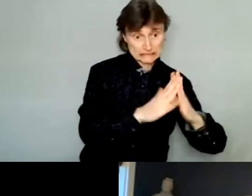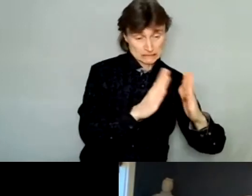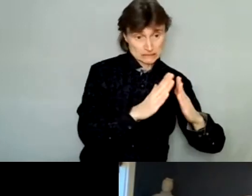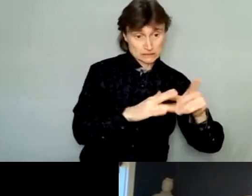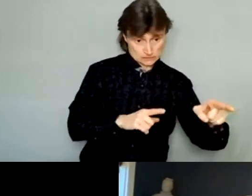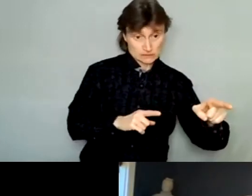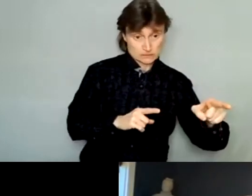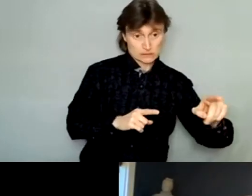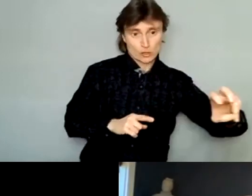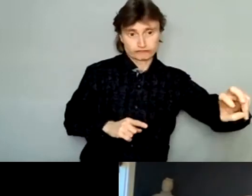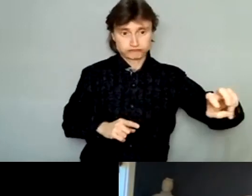Arts Development.